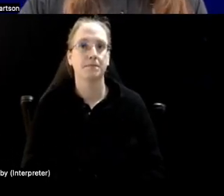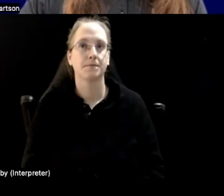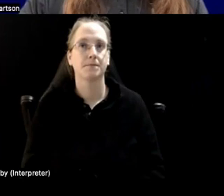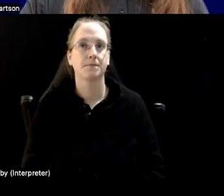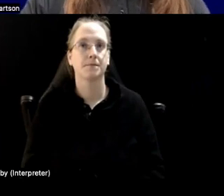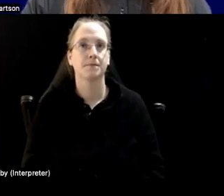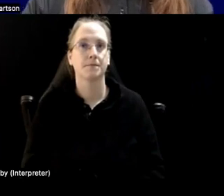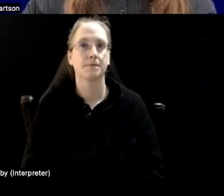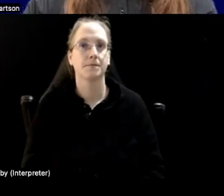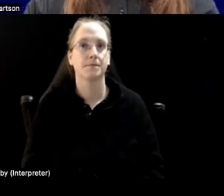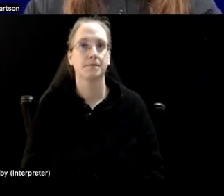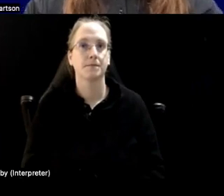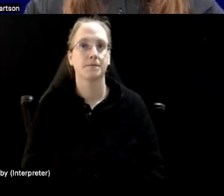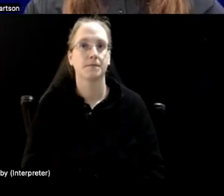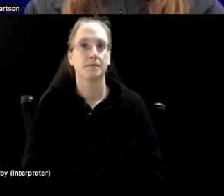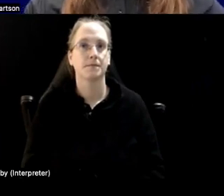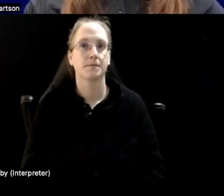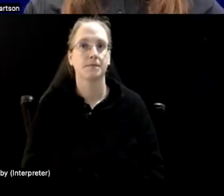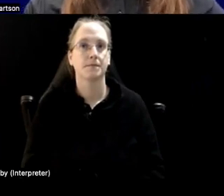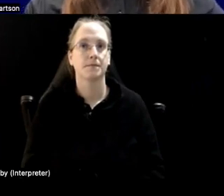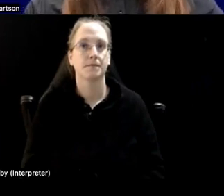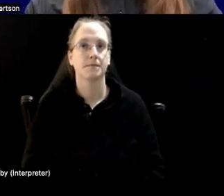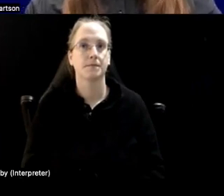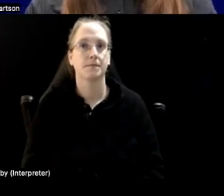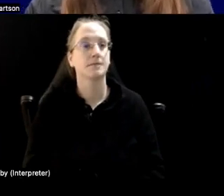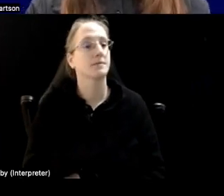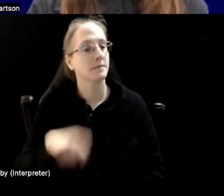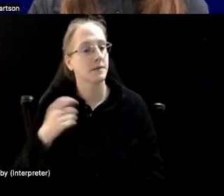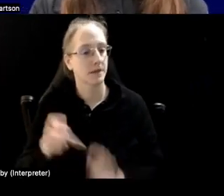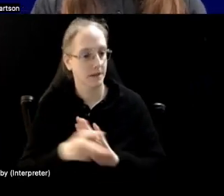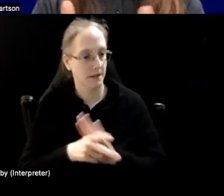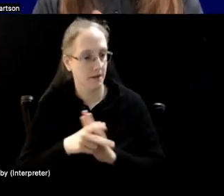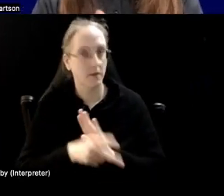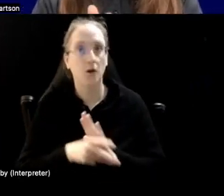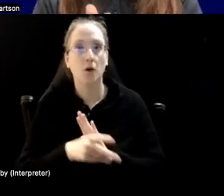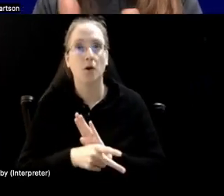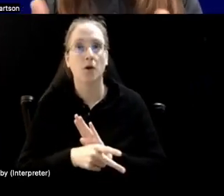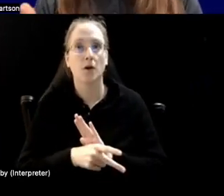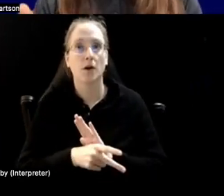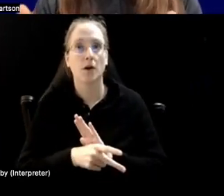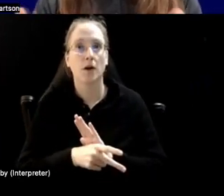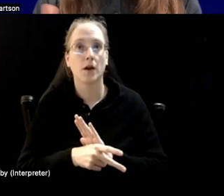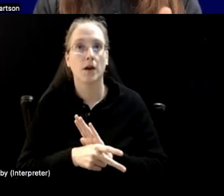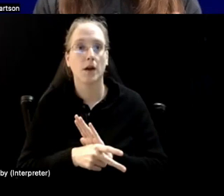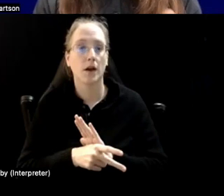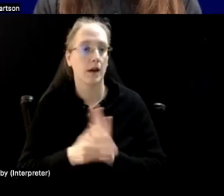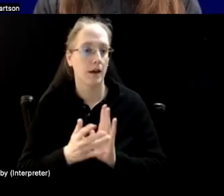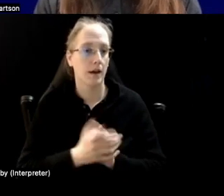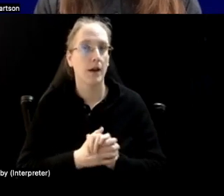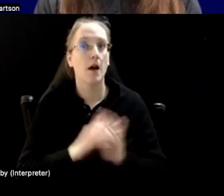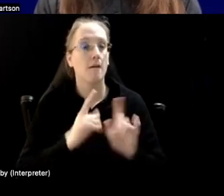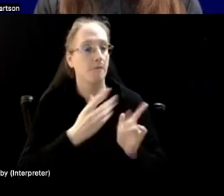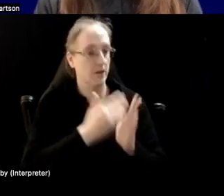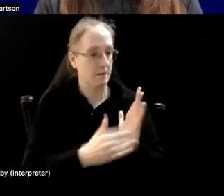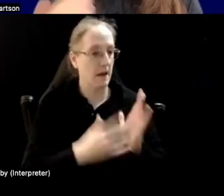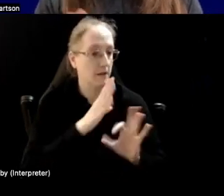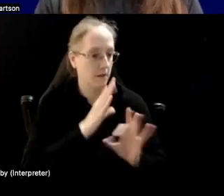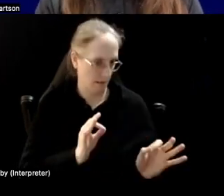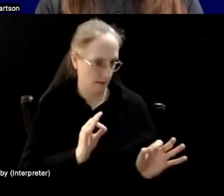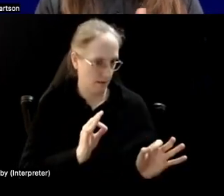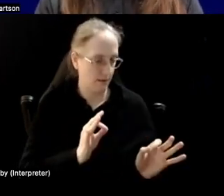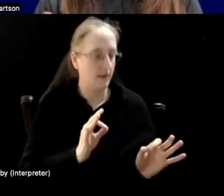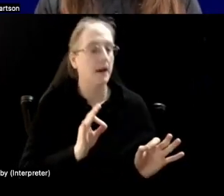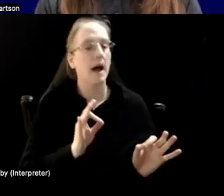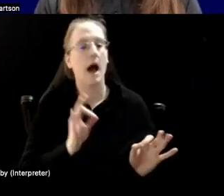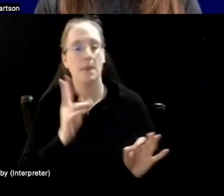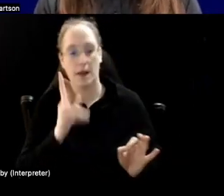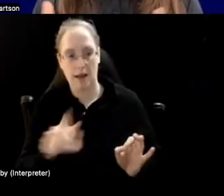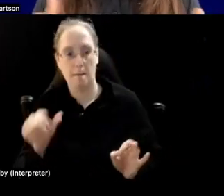This next video I do the first bit as a silent video and then I replay it with the words. So,